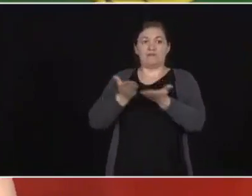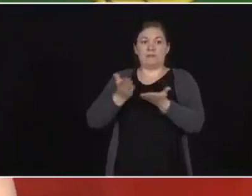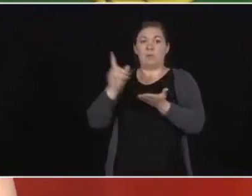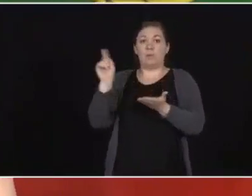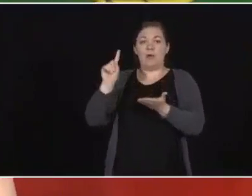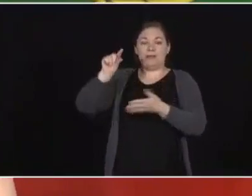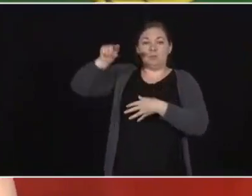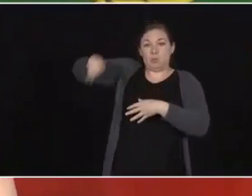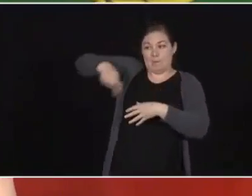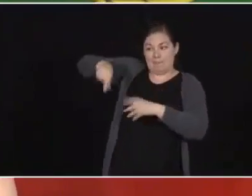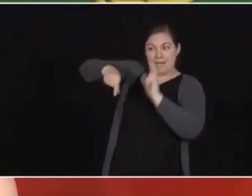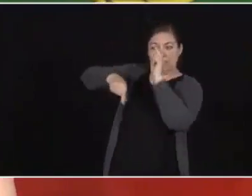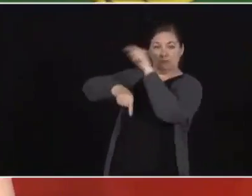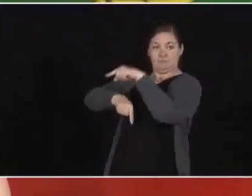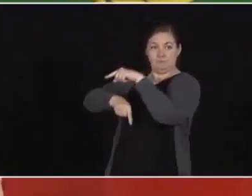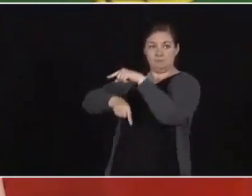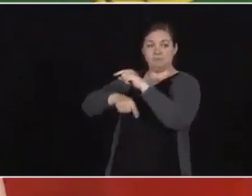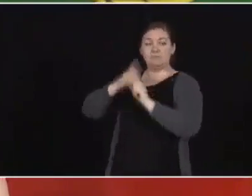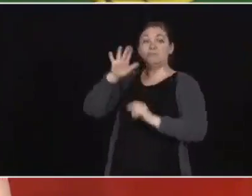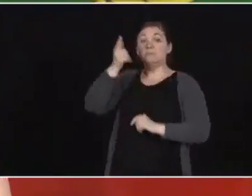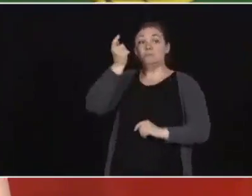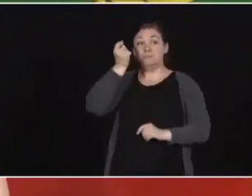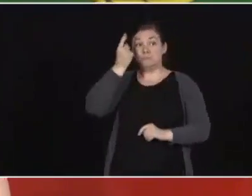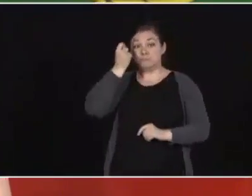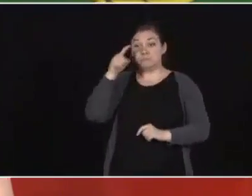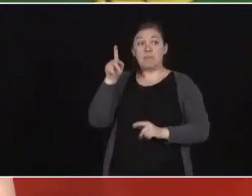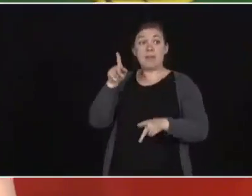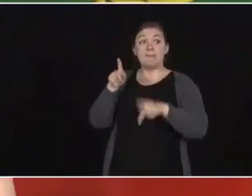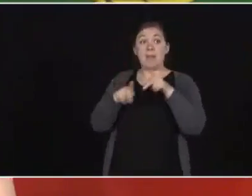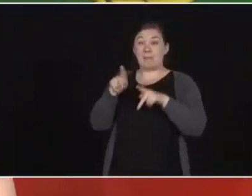out of Québec. They are actually using blood donation as a way